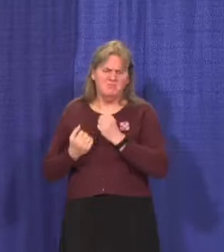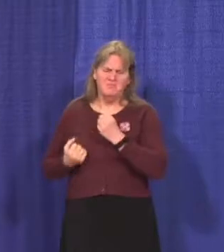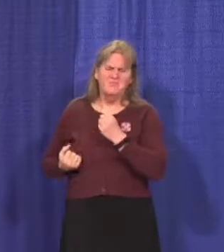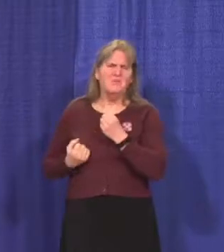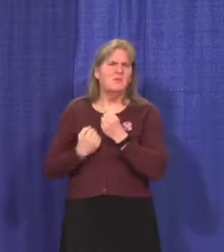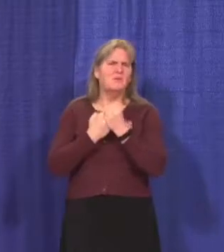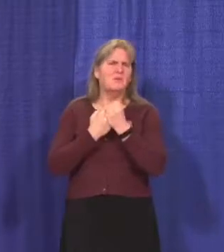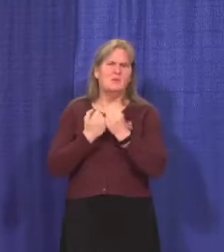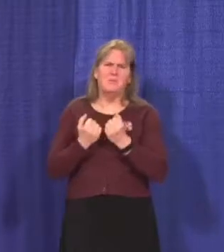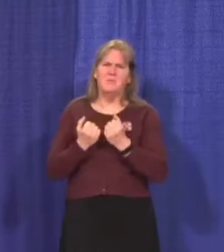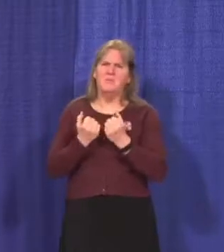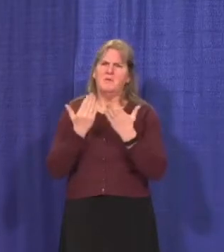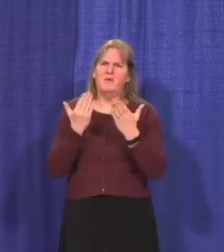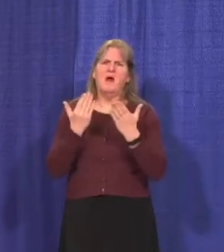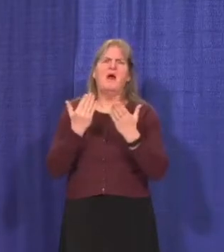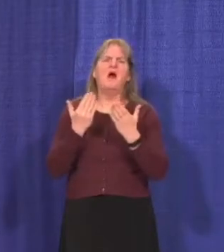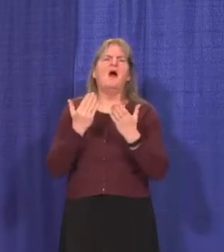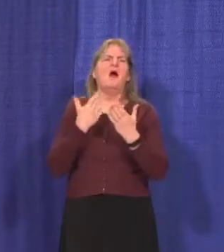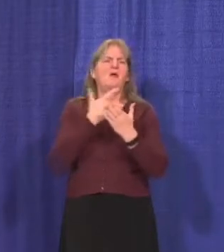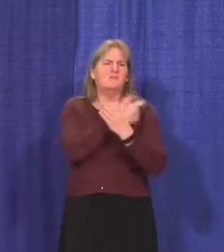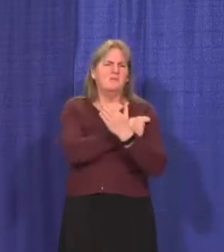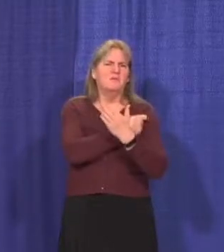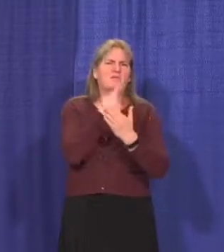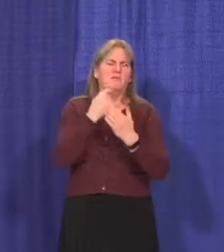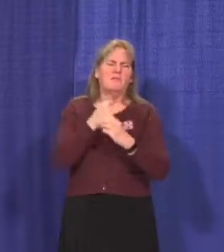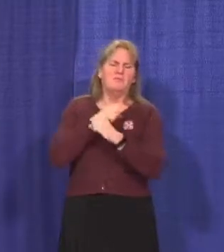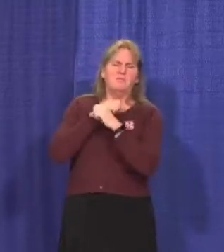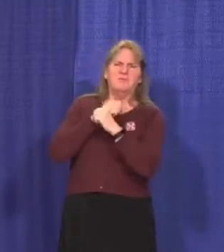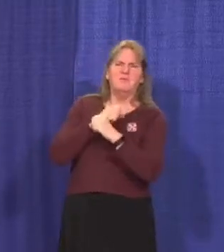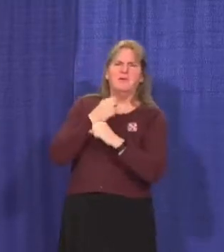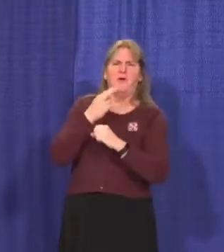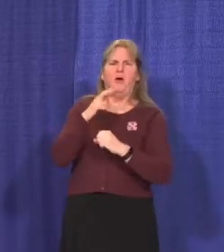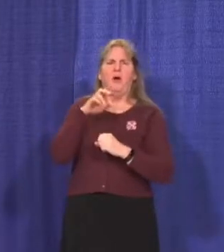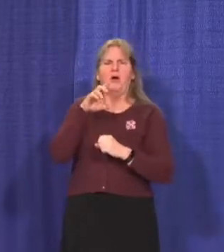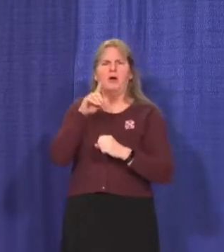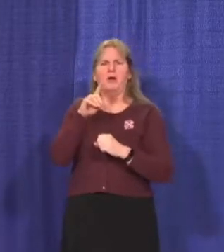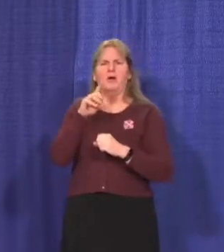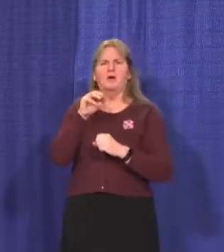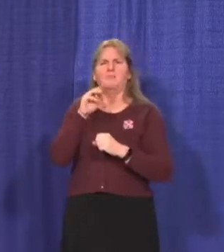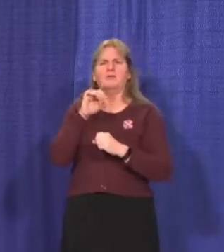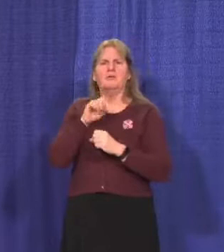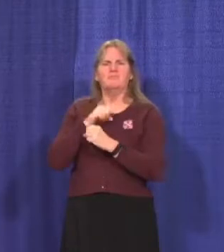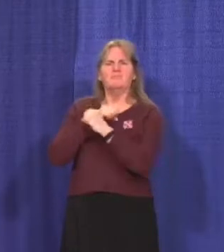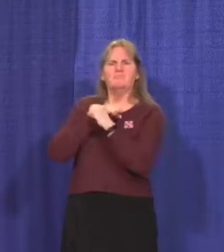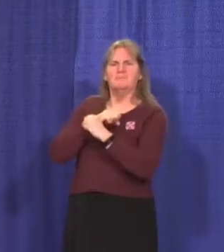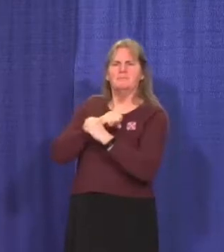It's why we live here. We know that Yukoners are the types of people that want to